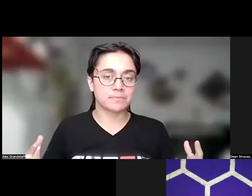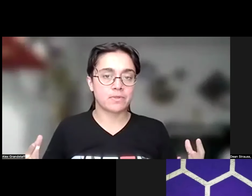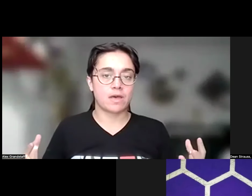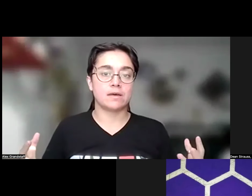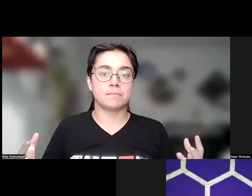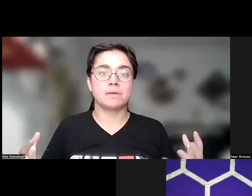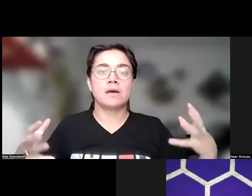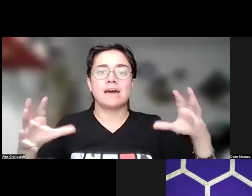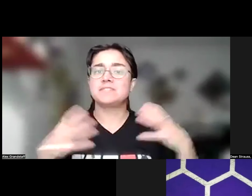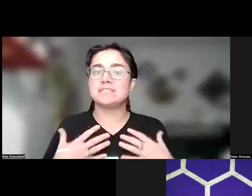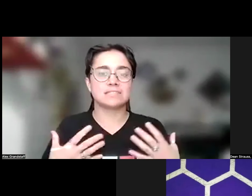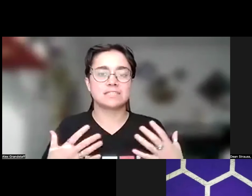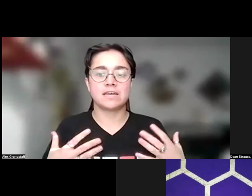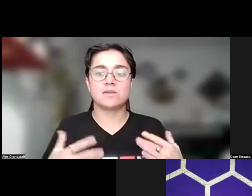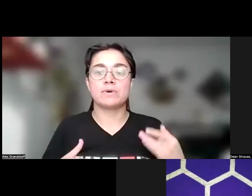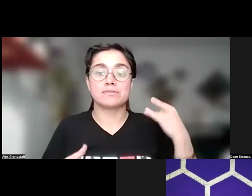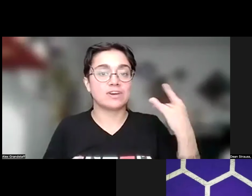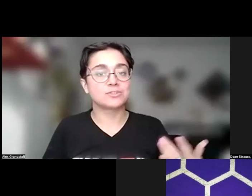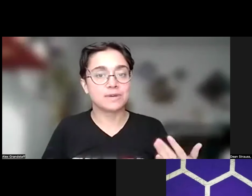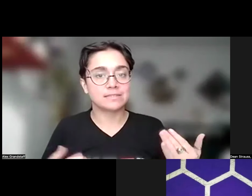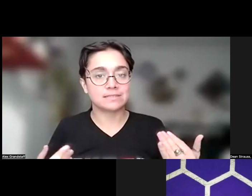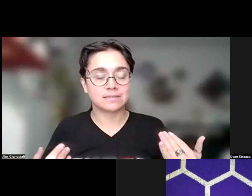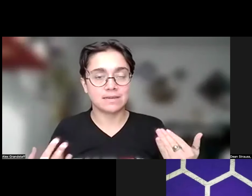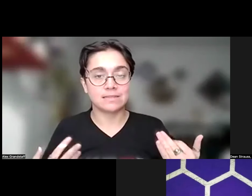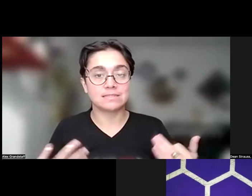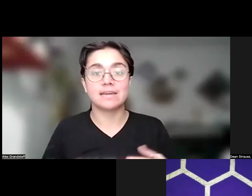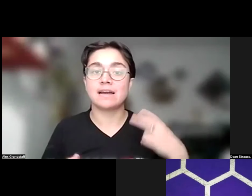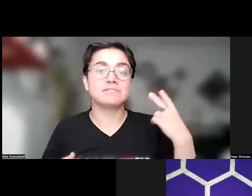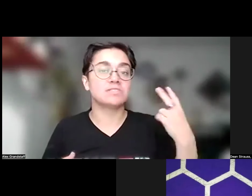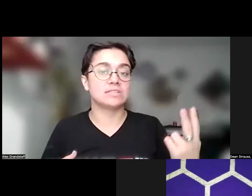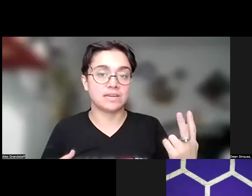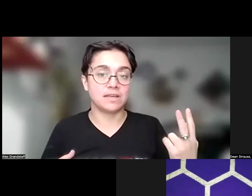An often used strategy is to organize in large groups.